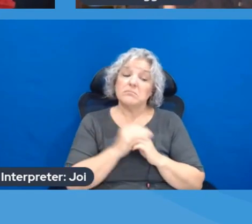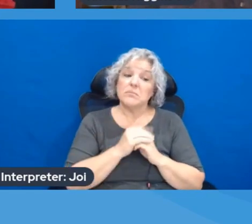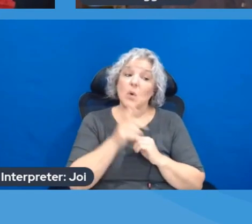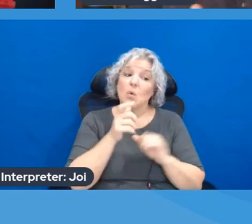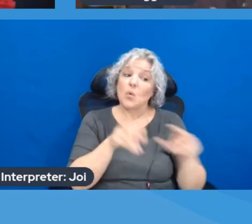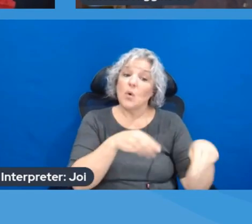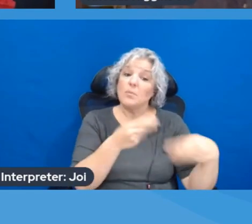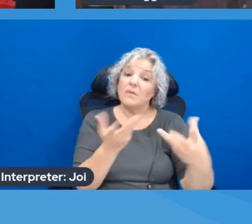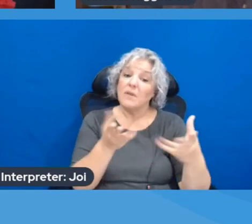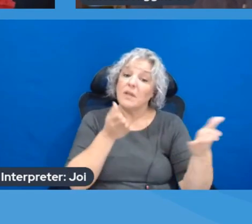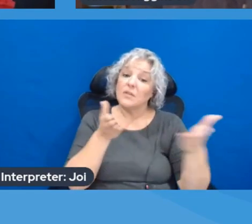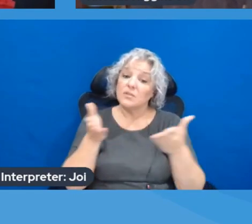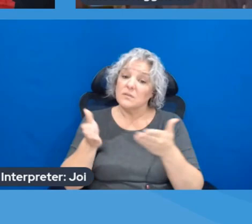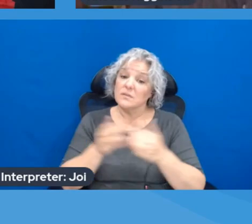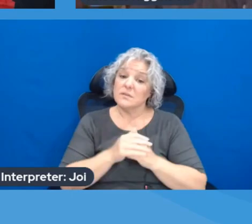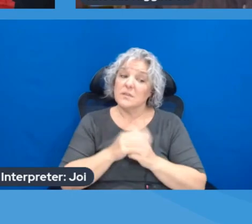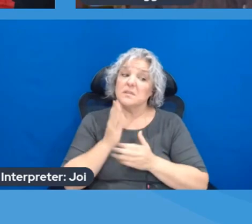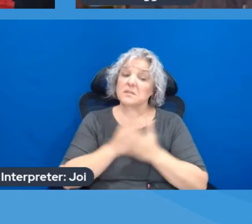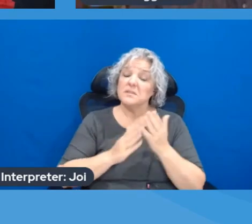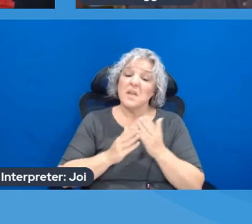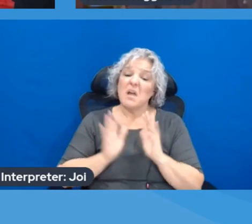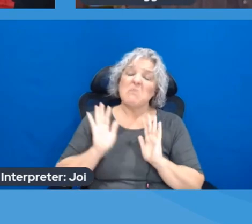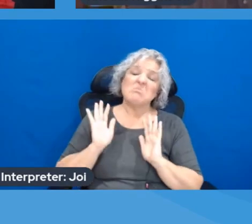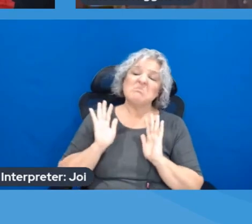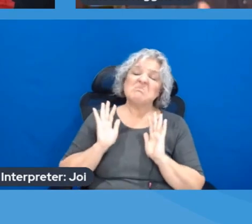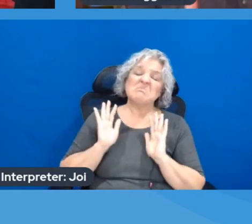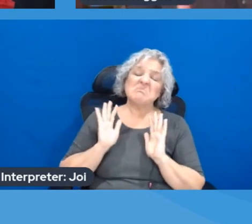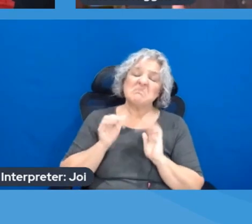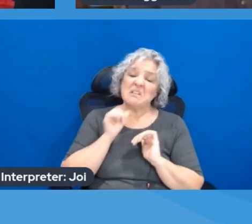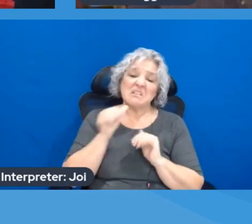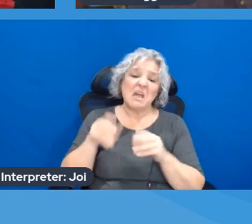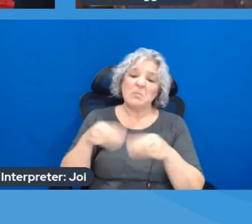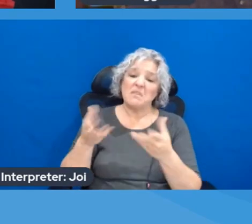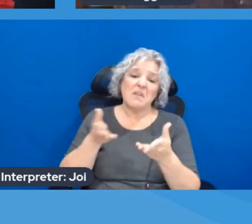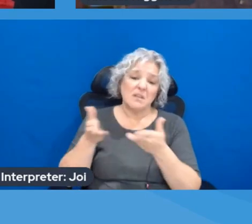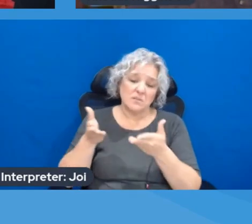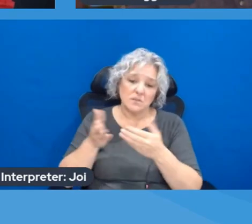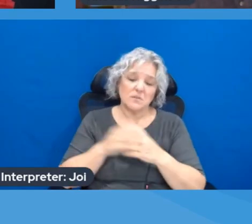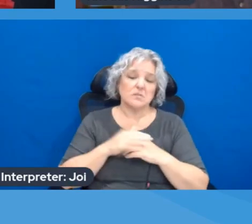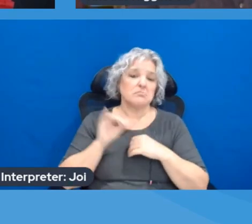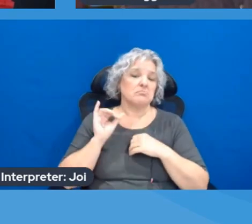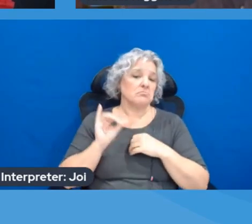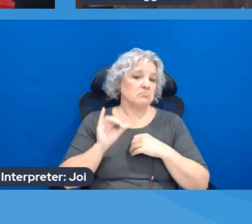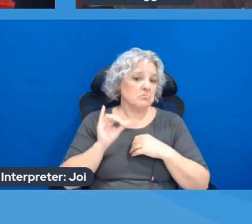and who is not providing the services. So we are currently using the coalition